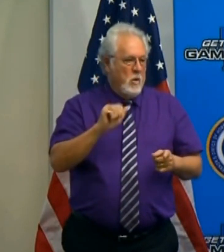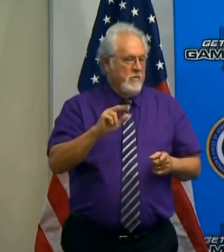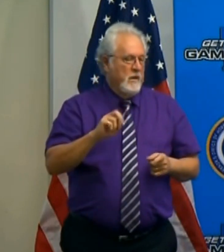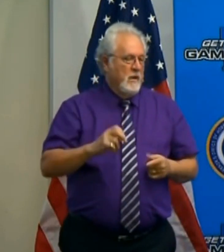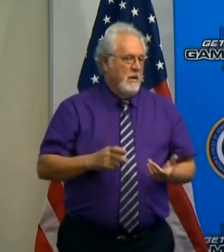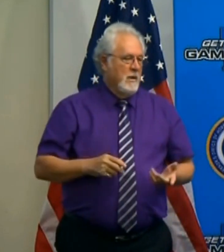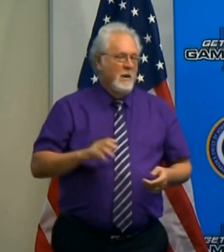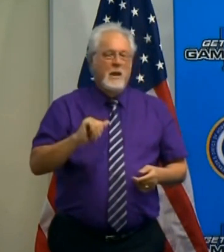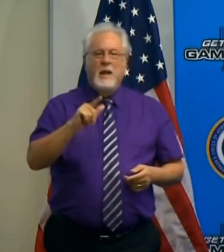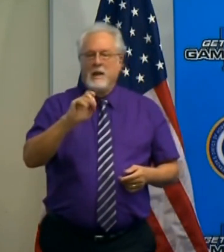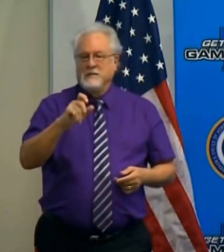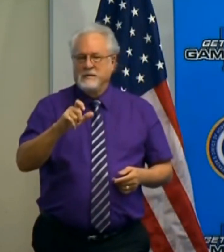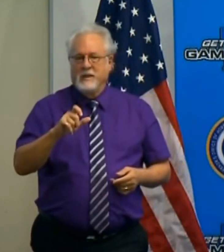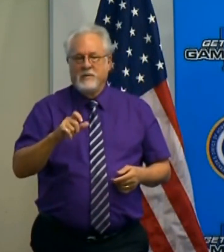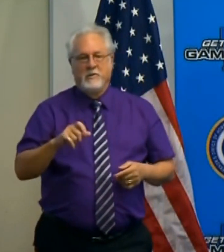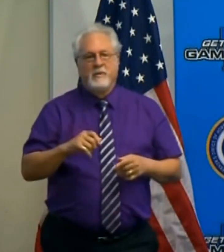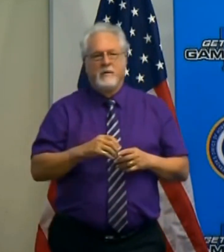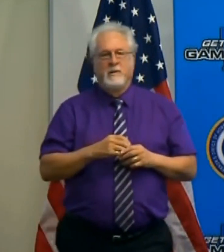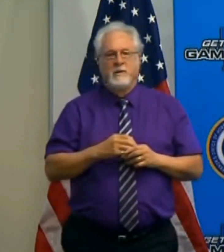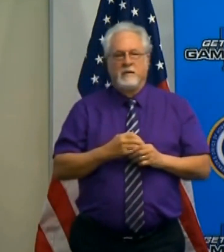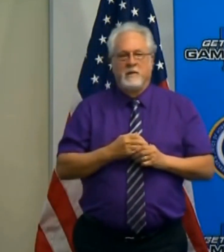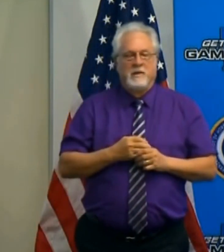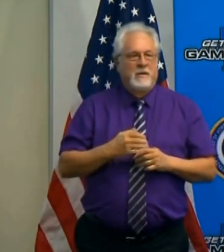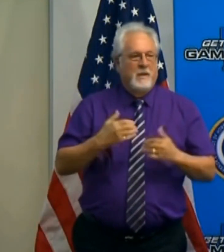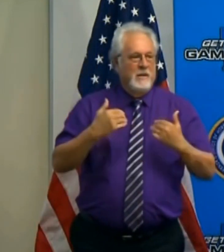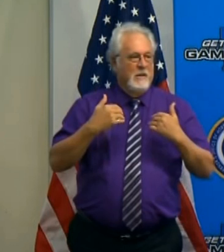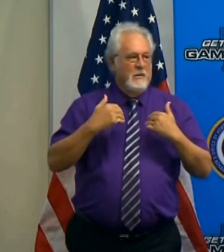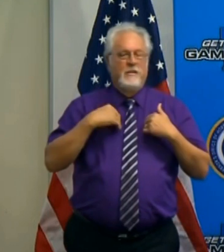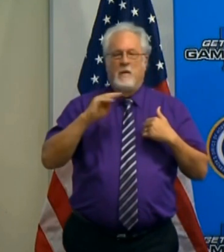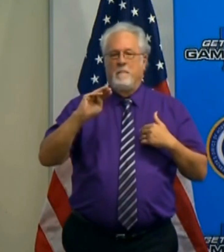in alexandria the mass shelter facility we have there the mega shelter